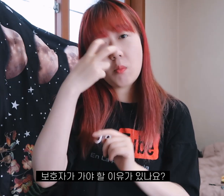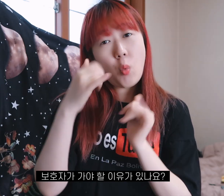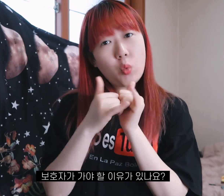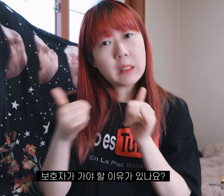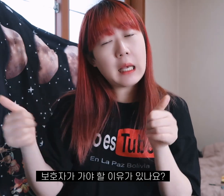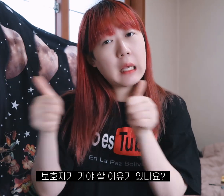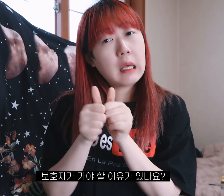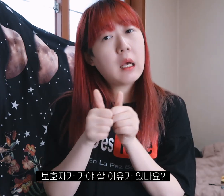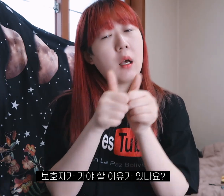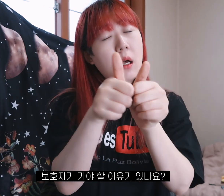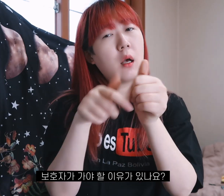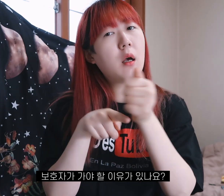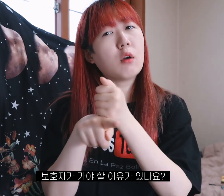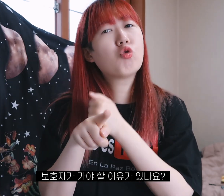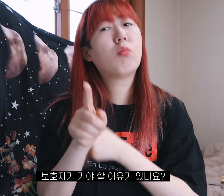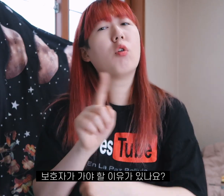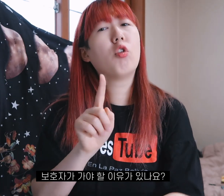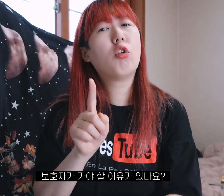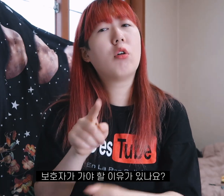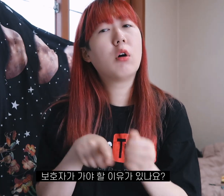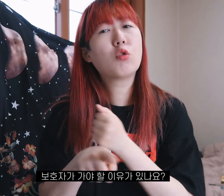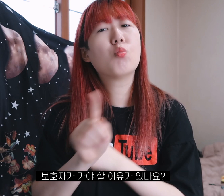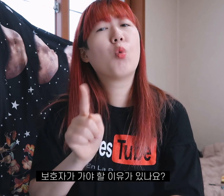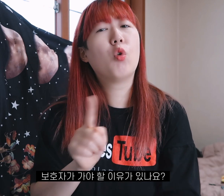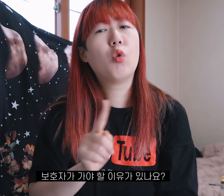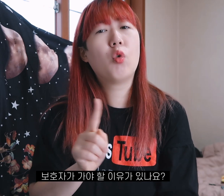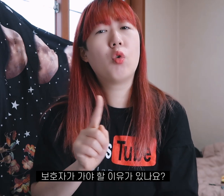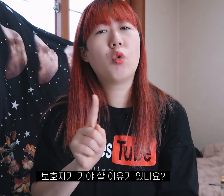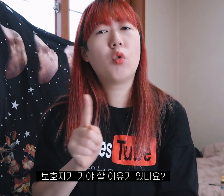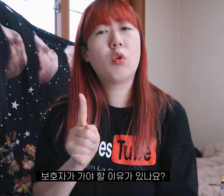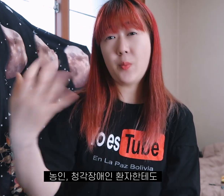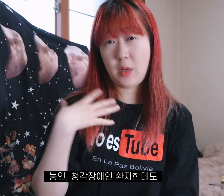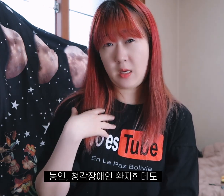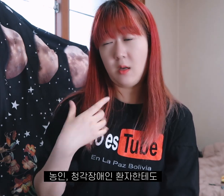is there any reason for the guardian to go?